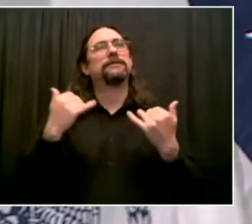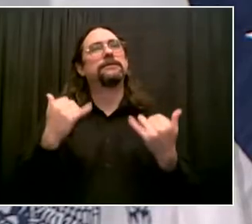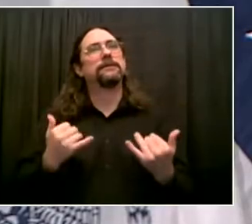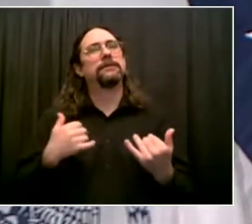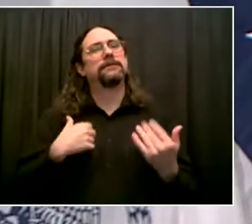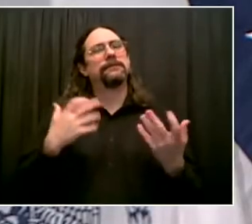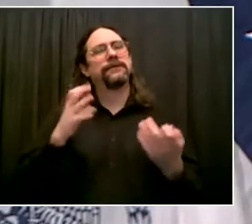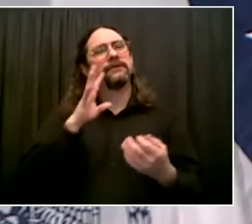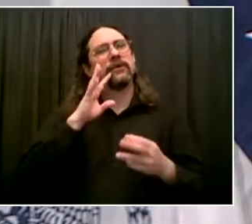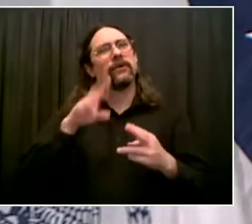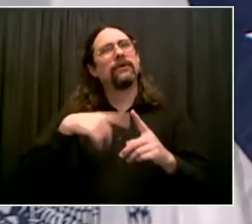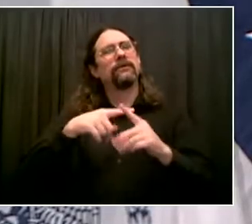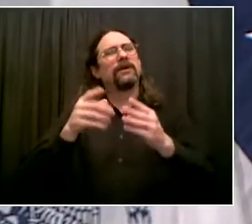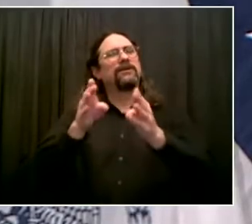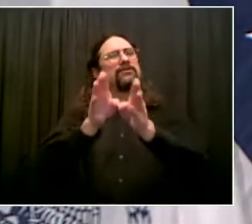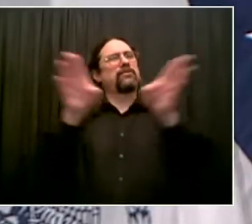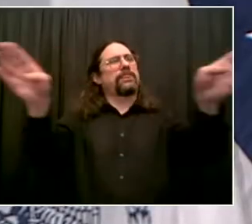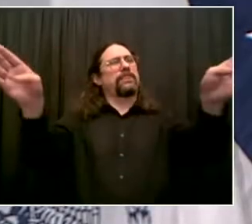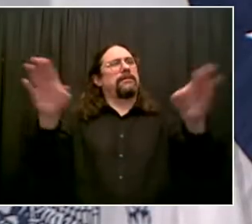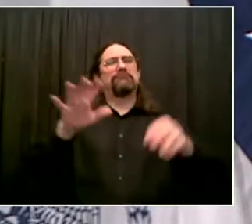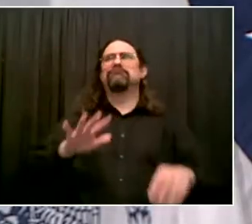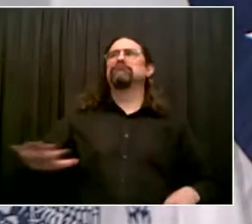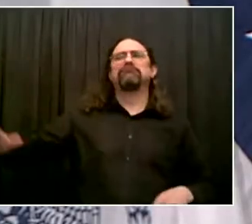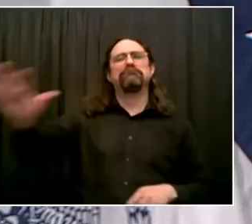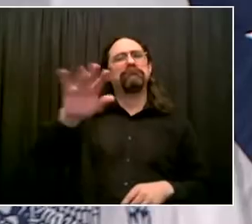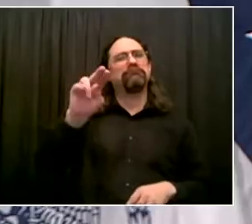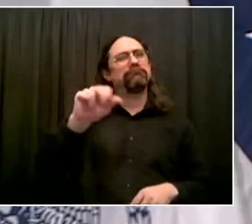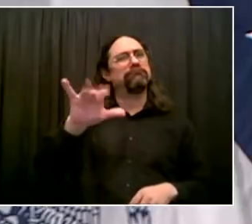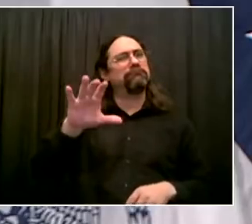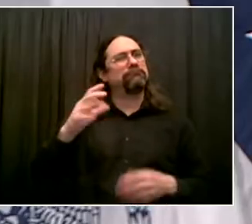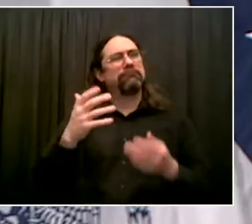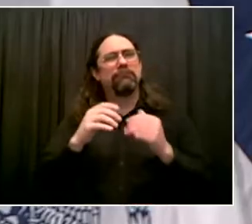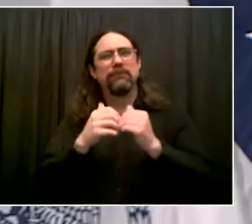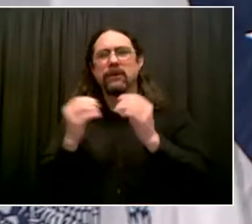NOW, LET'S TALK ABO ALL THE NEIGHBORS OF THE CITY.